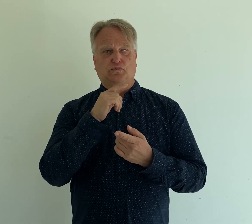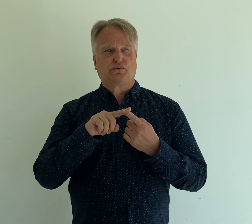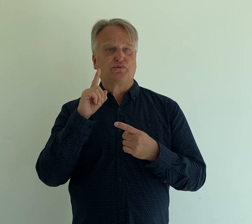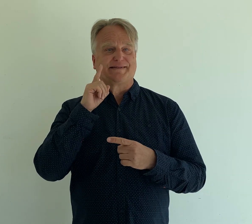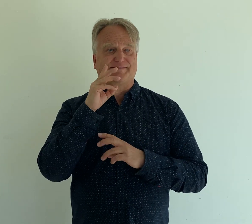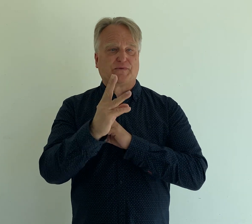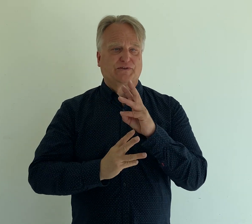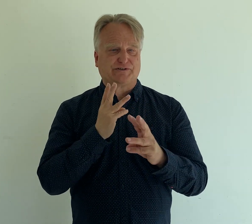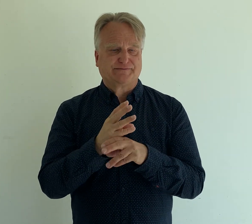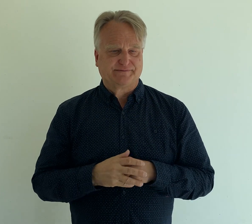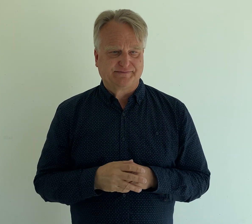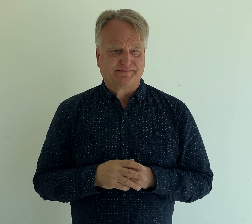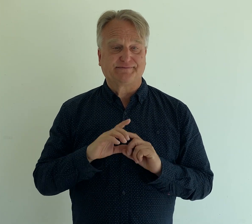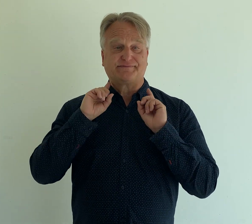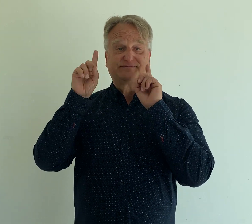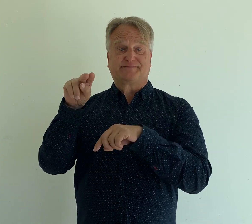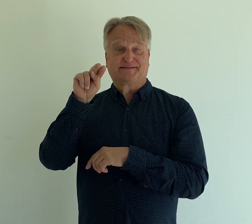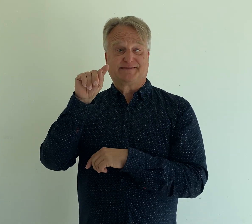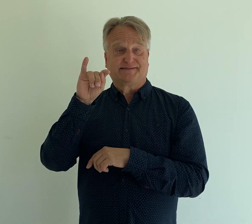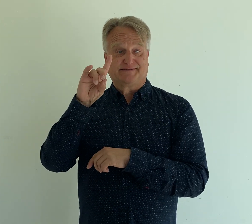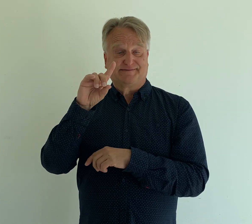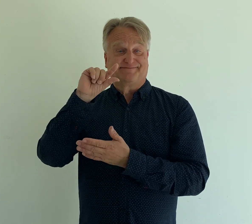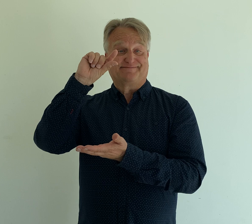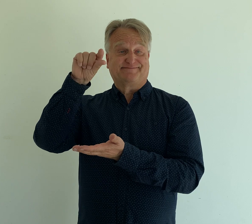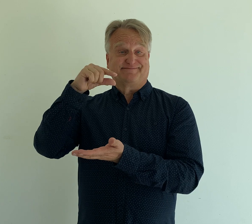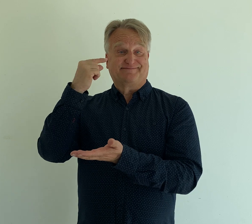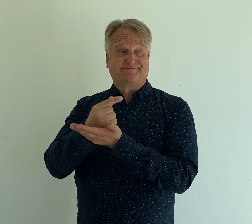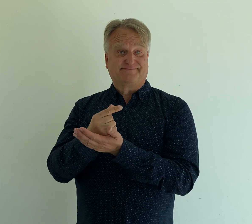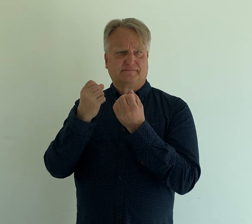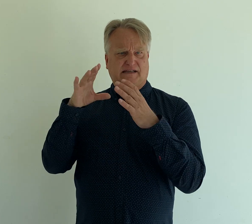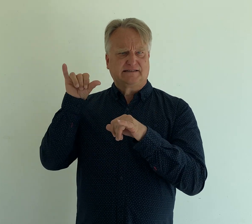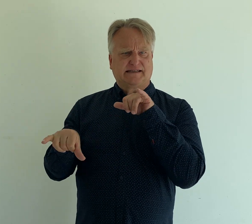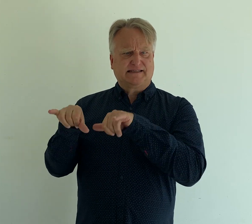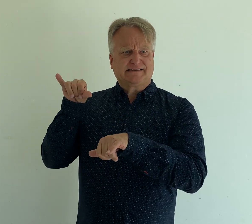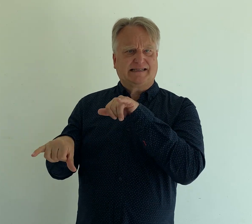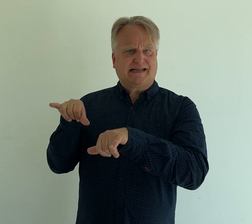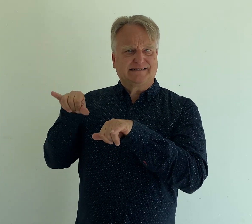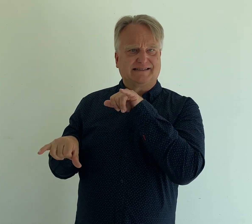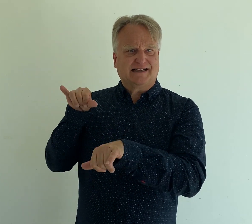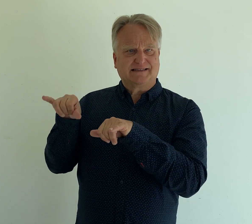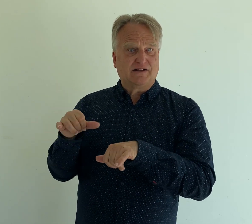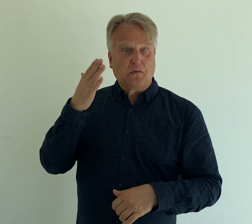In essence, they are exposed to the “Deaf World” for the first time when they come to Rochester. Upon their graduation, many choose to remain in the area to continue